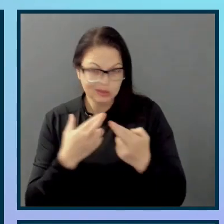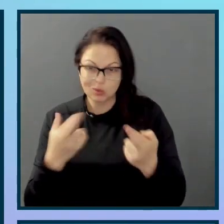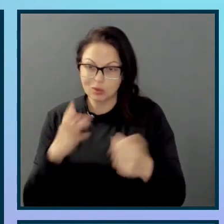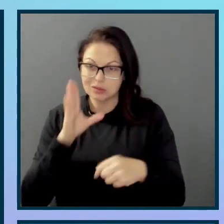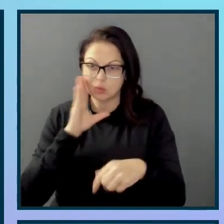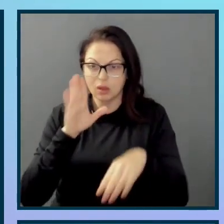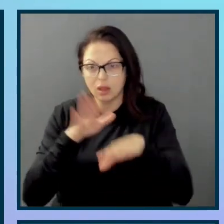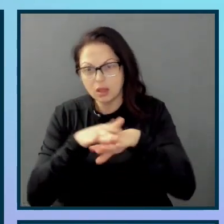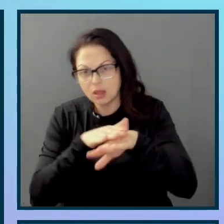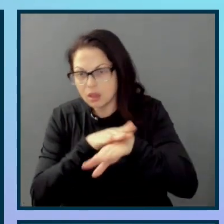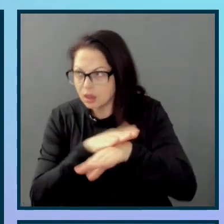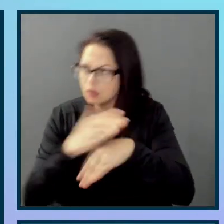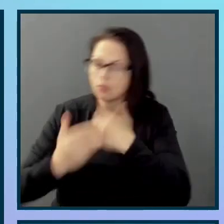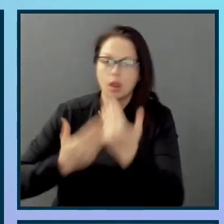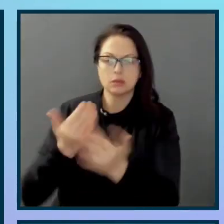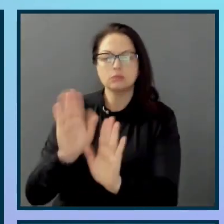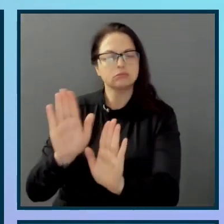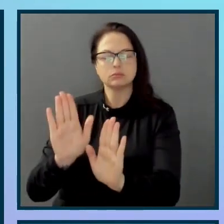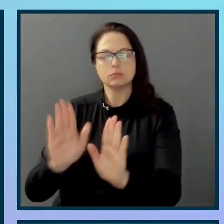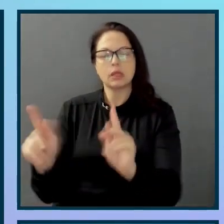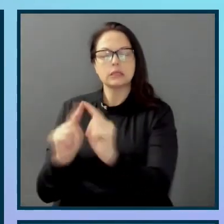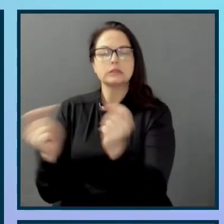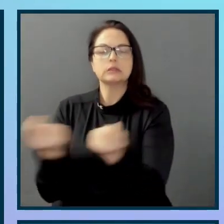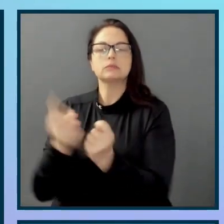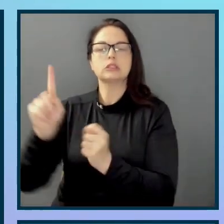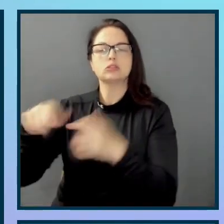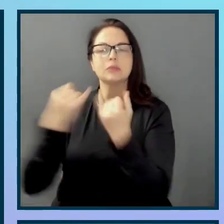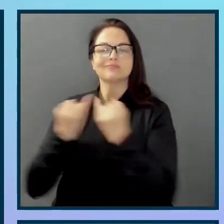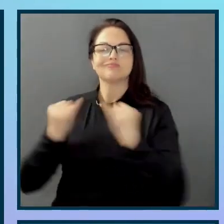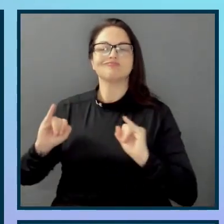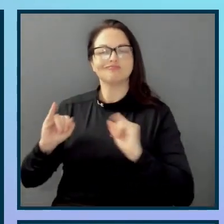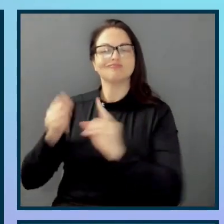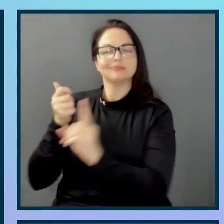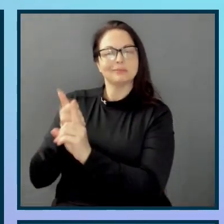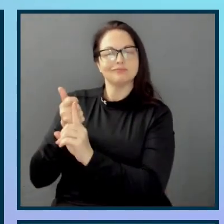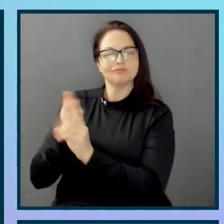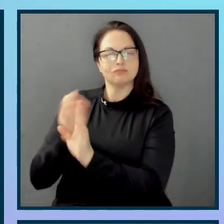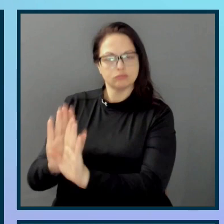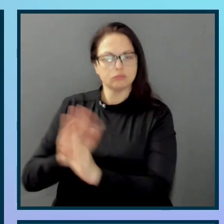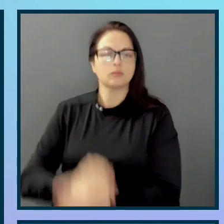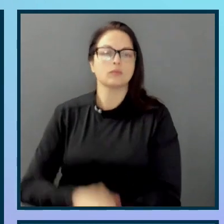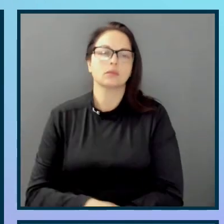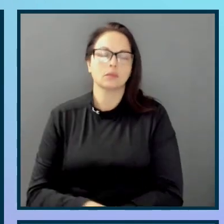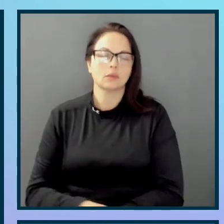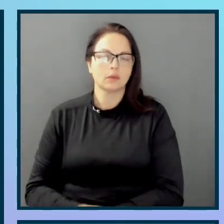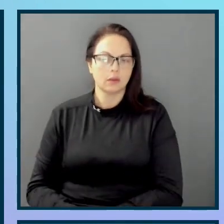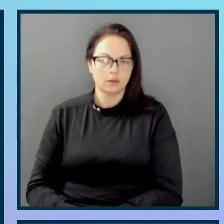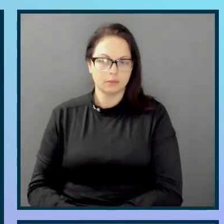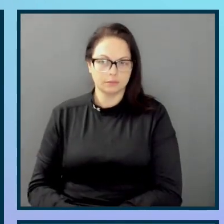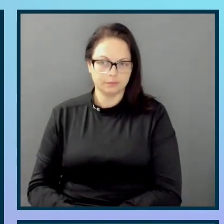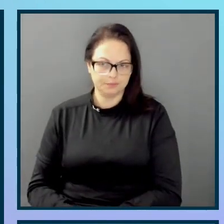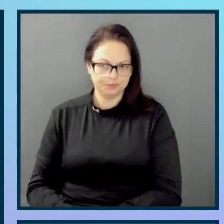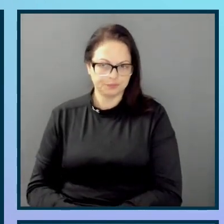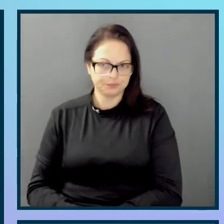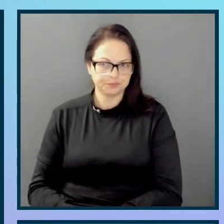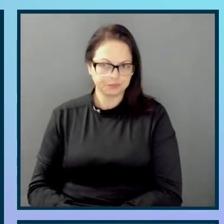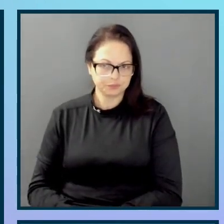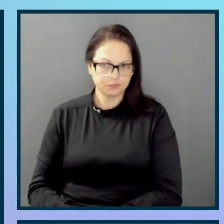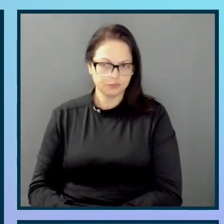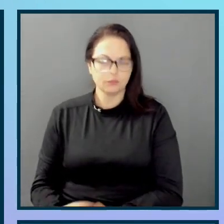And so teams need to be able to become independent. So as we've looked at the things that teams themselves,